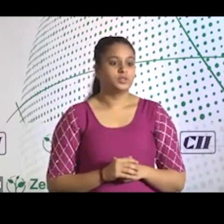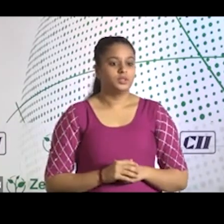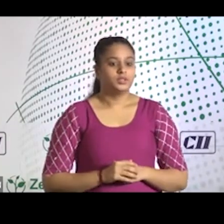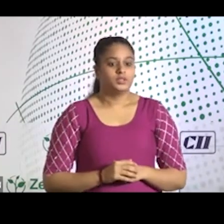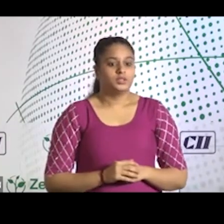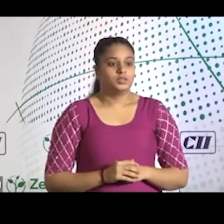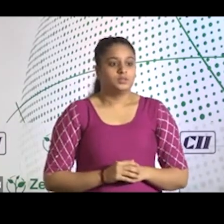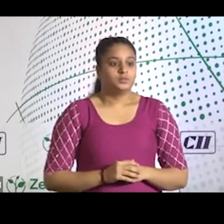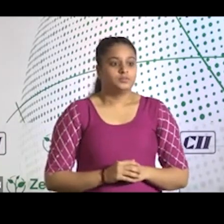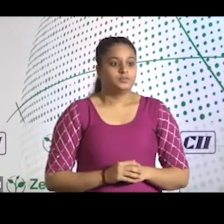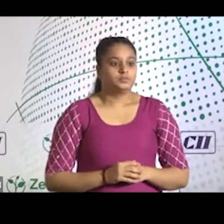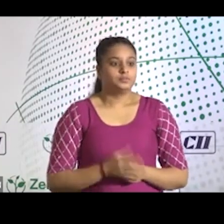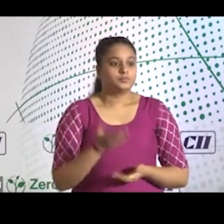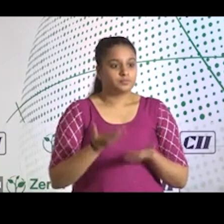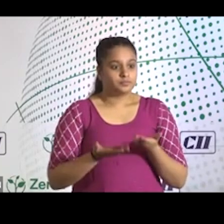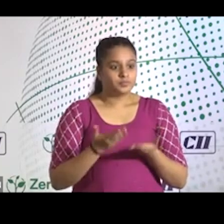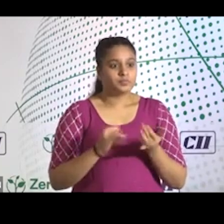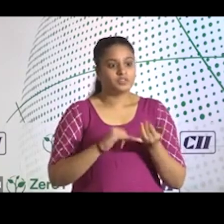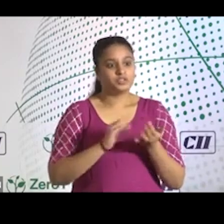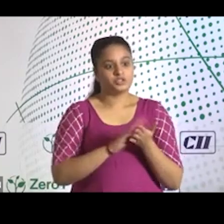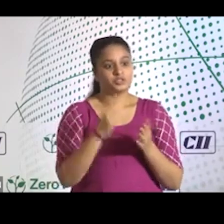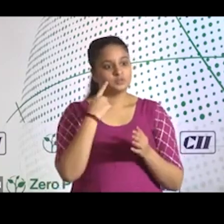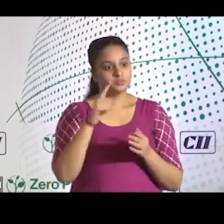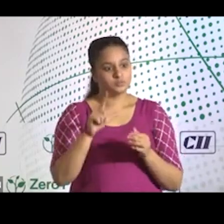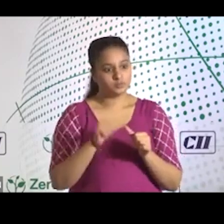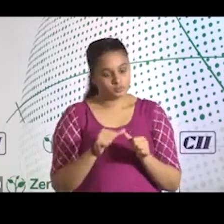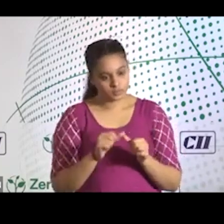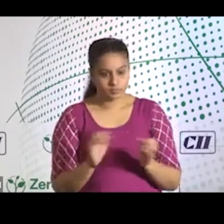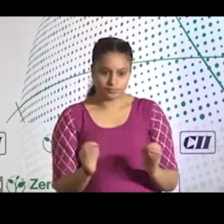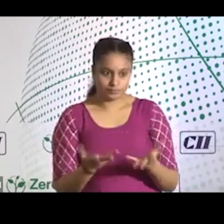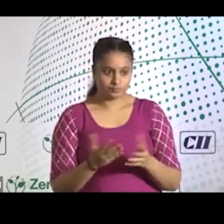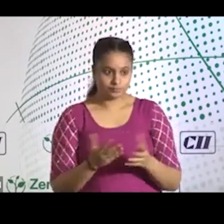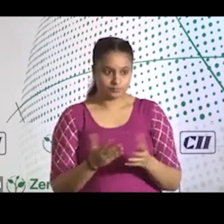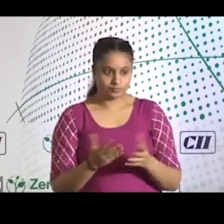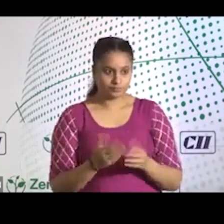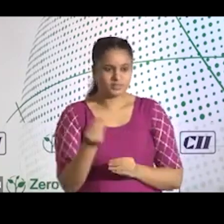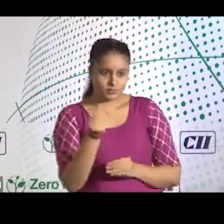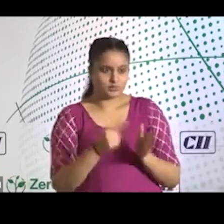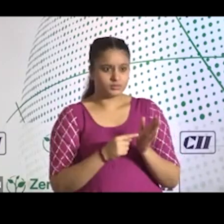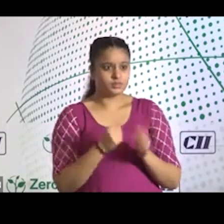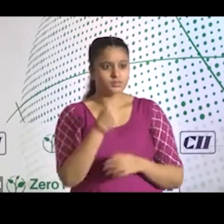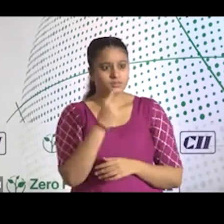Maybe we'll start with Shilpa. If you could tell us a little bit about your approach